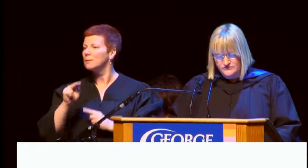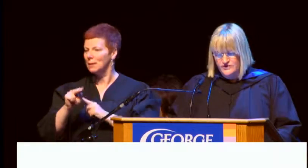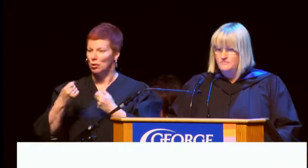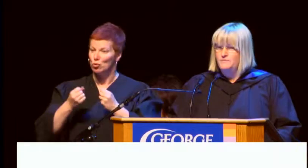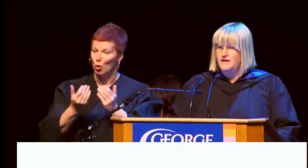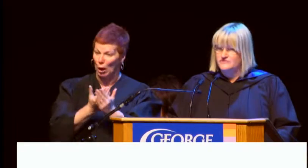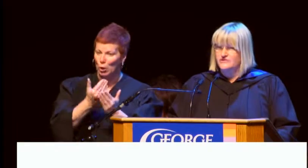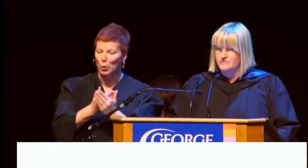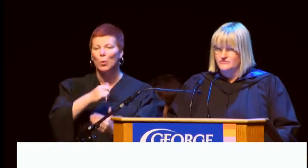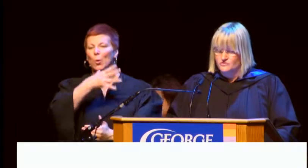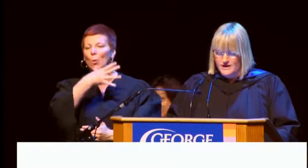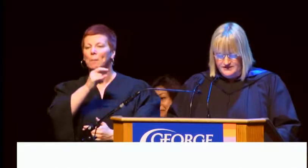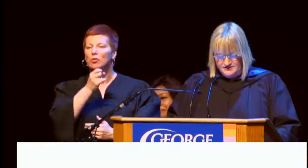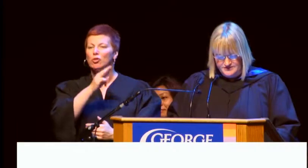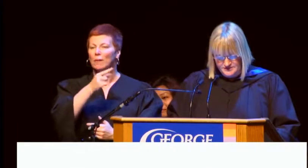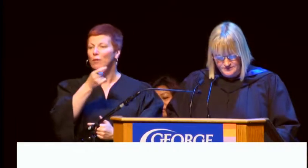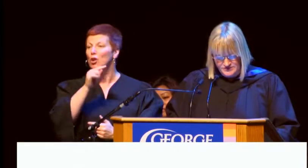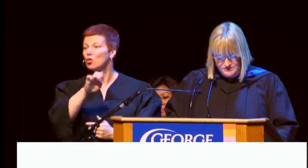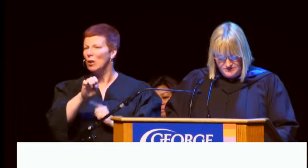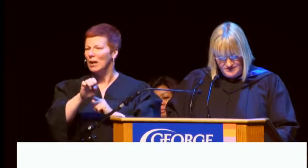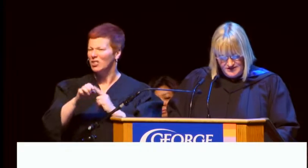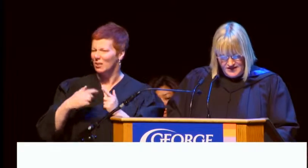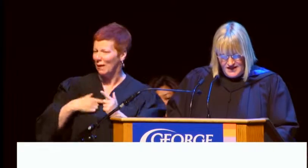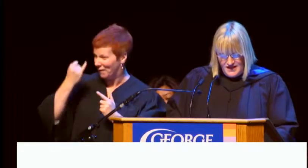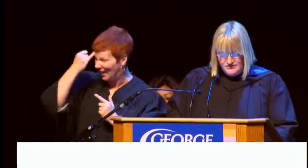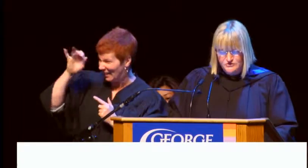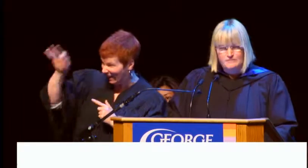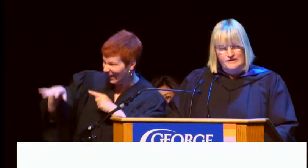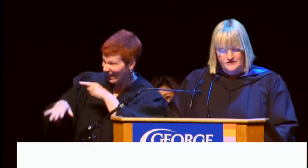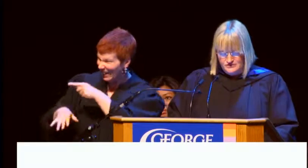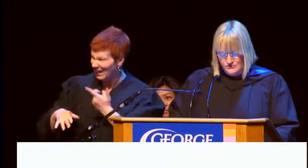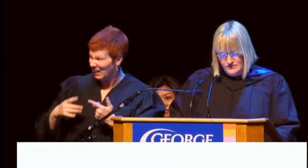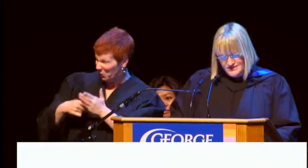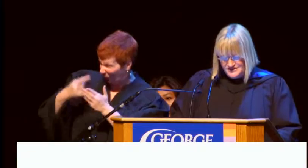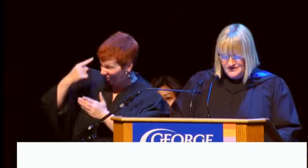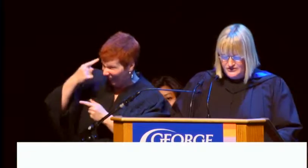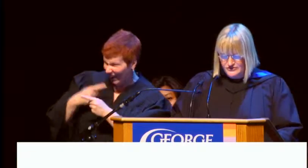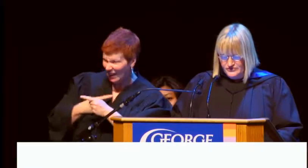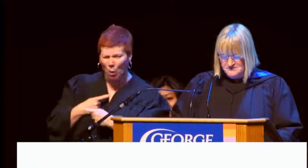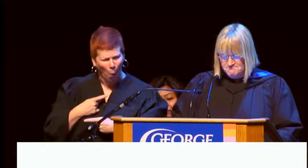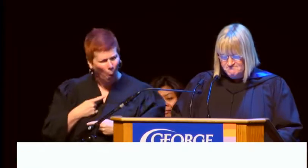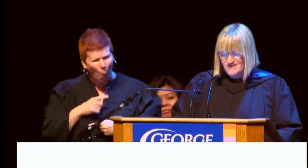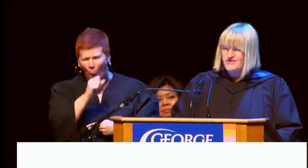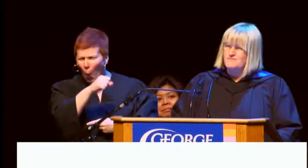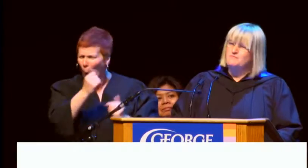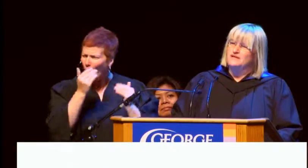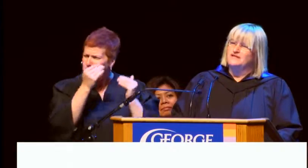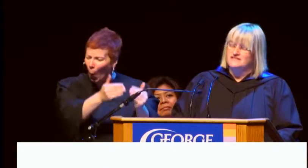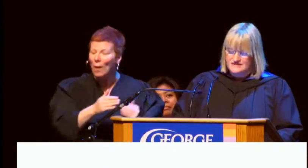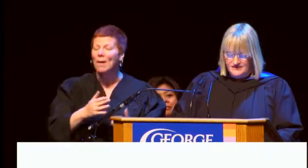FOR EXECUTING THESE IDEAS, AND TO MY PARENTS, WHO IN 1983 THOUGHT IT MIGHT BE A NICE THING